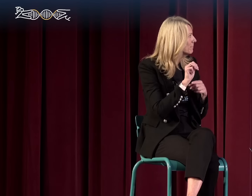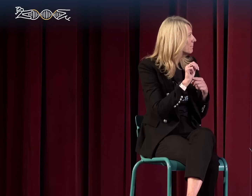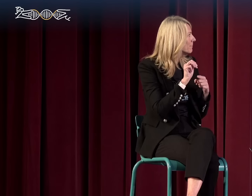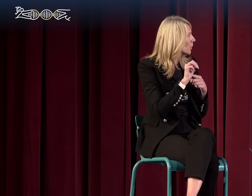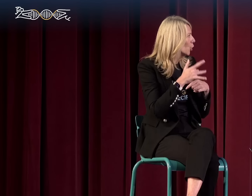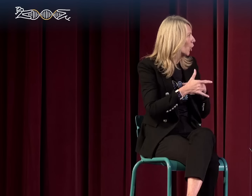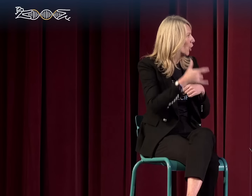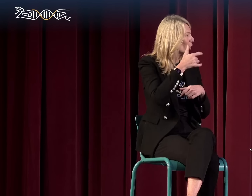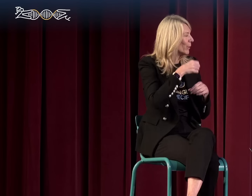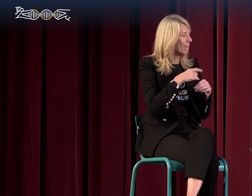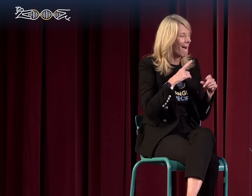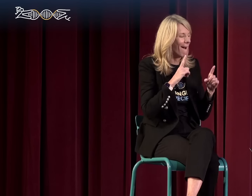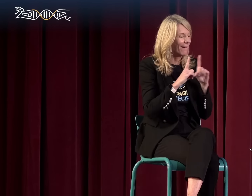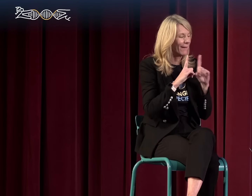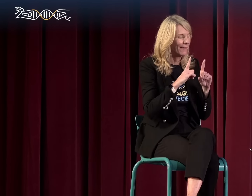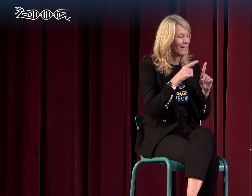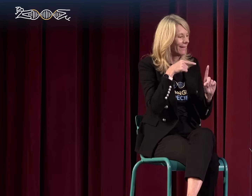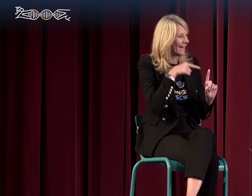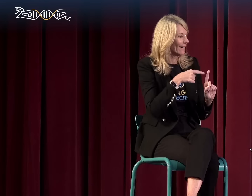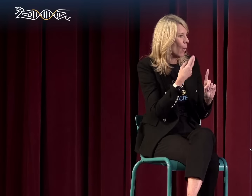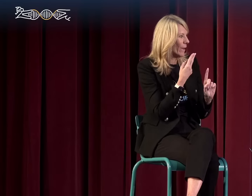I think that gets to the point of example with Aissam, a 11 year